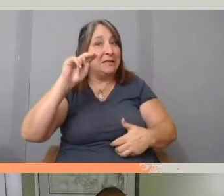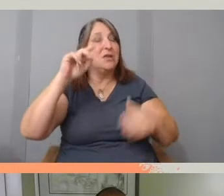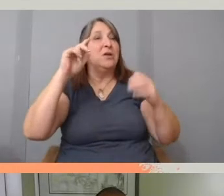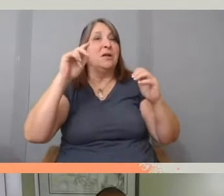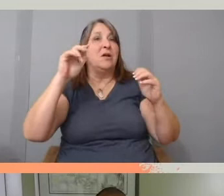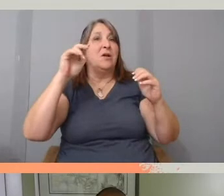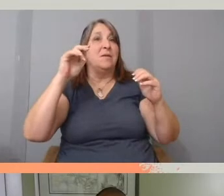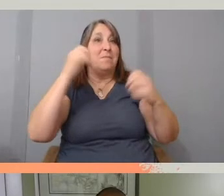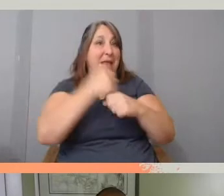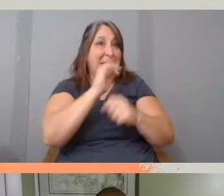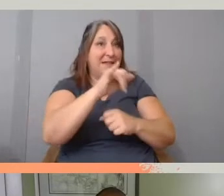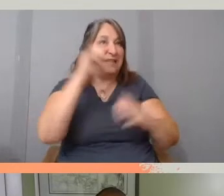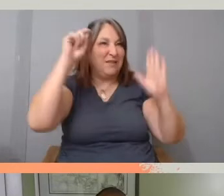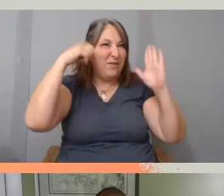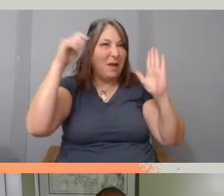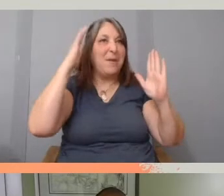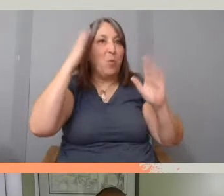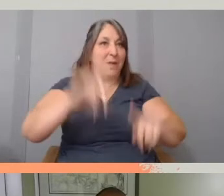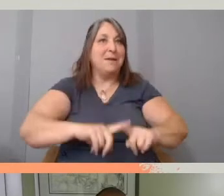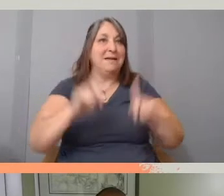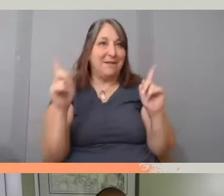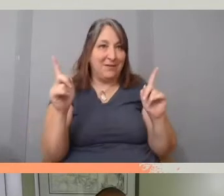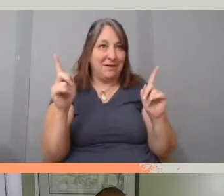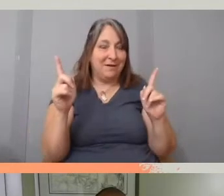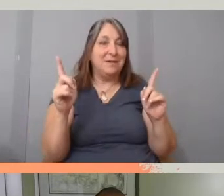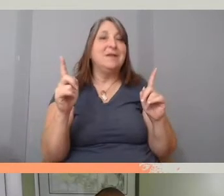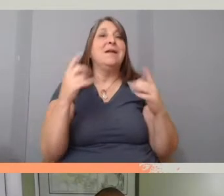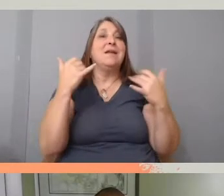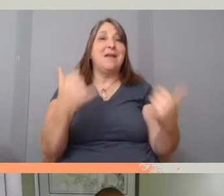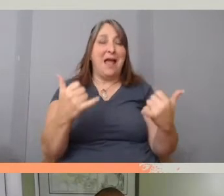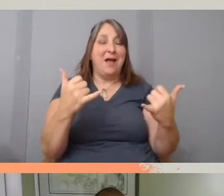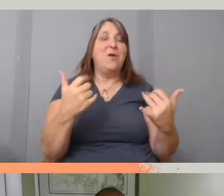So with that, you know, we really wanted to make sure